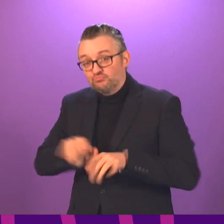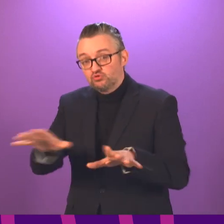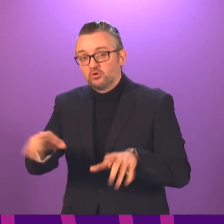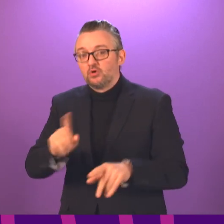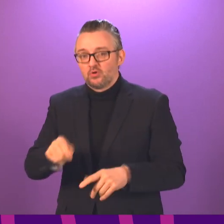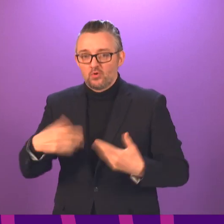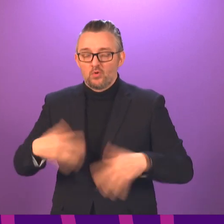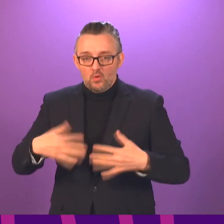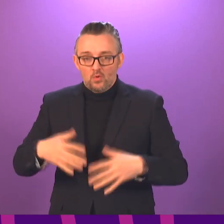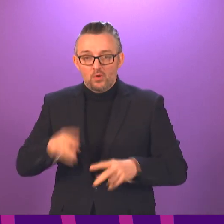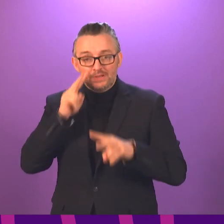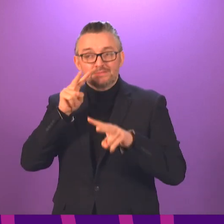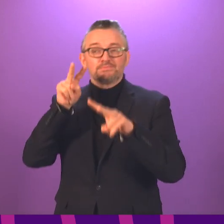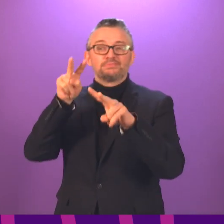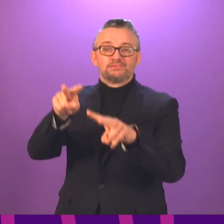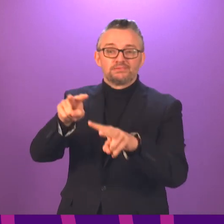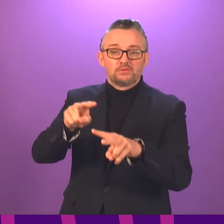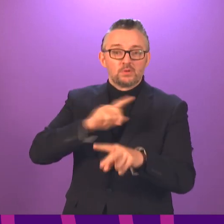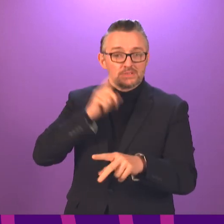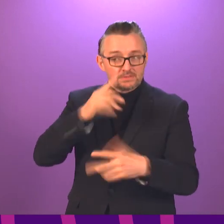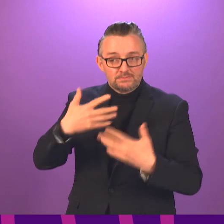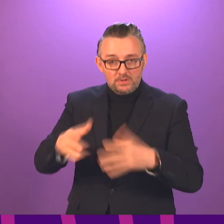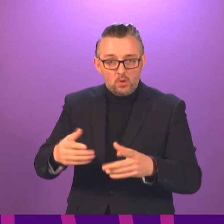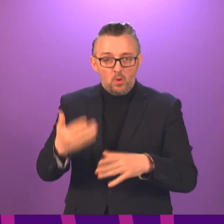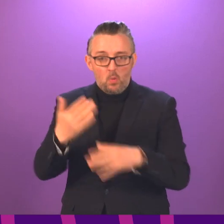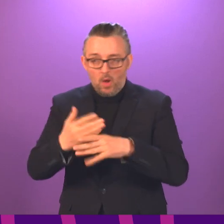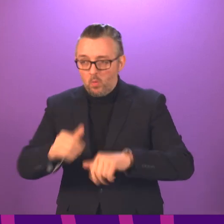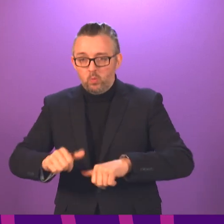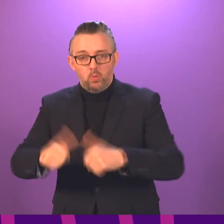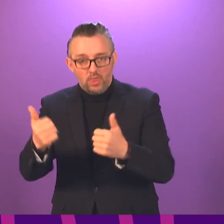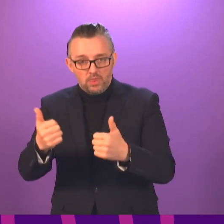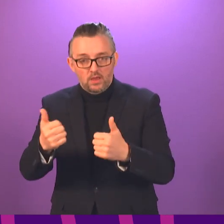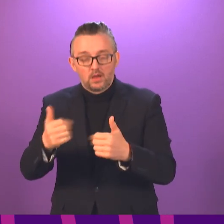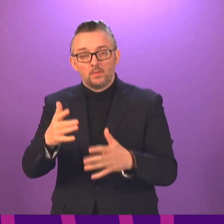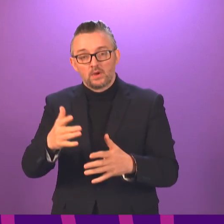evidence of its efficacy giving us all hope. However, as the lockdown restrictions begin